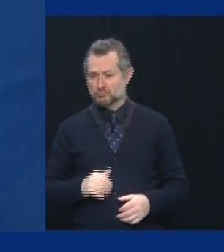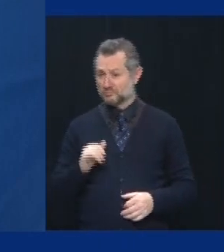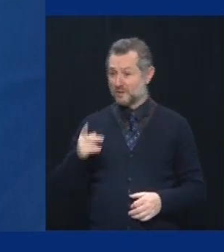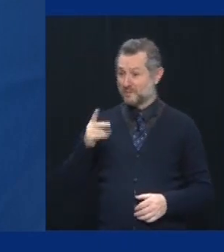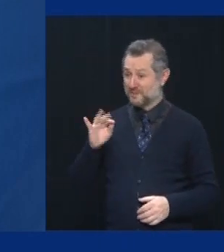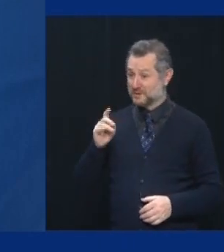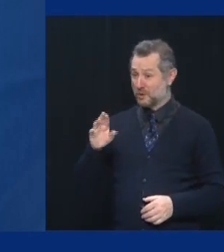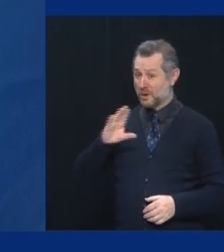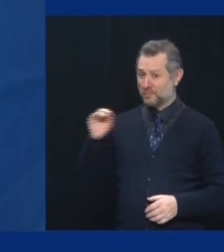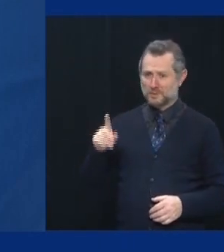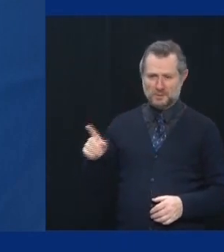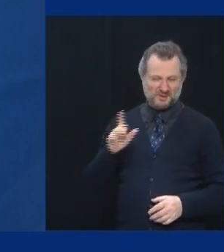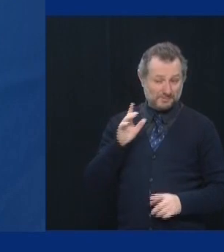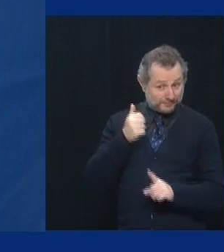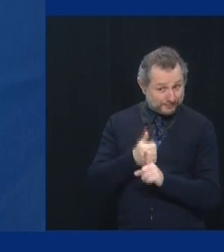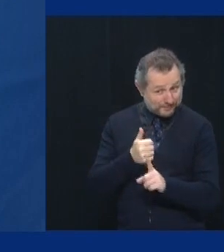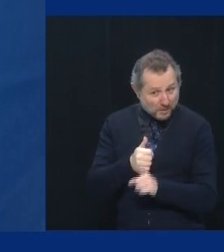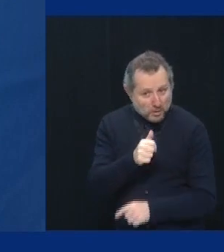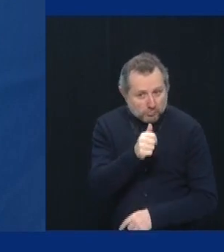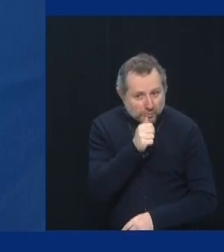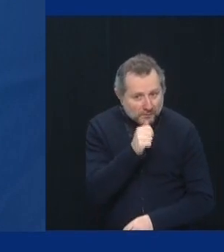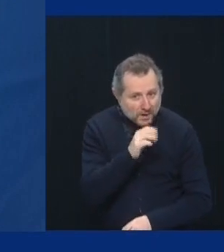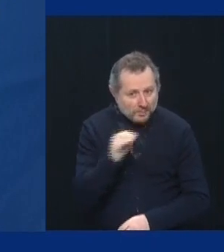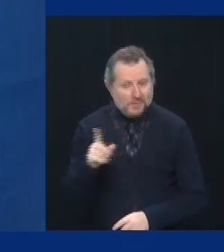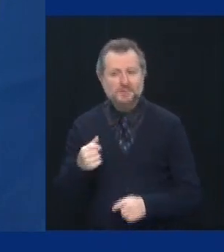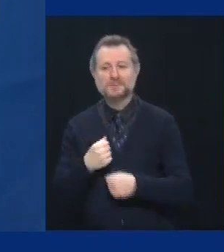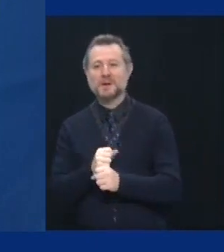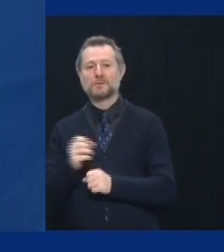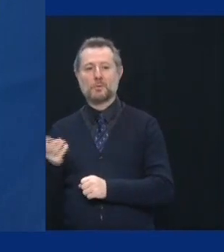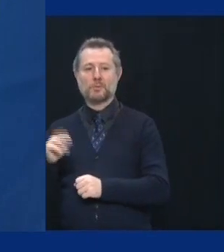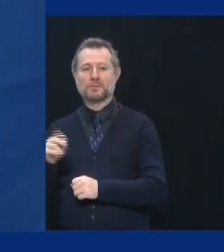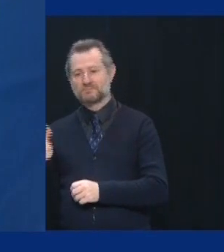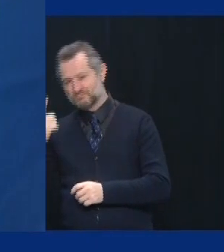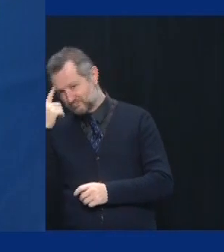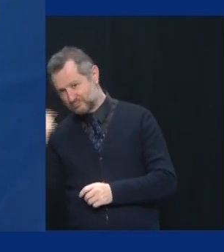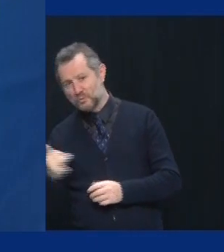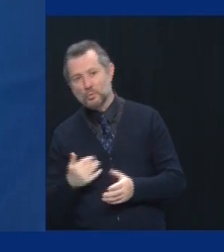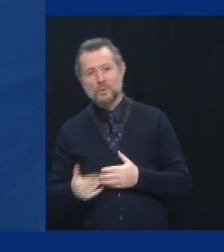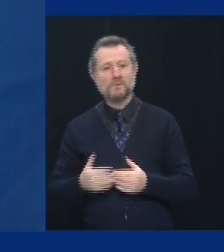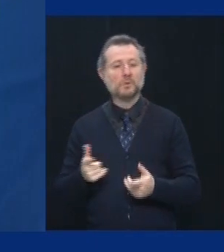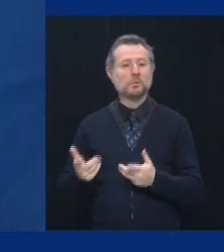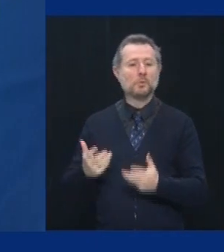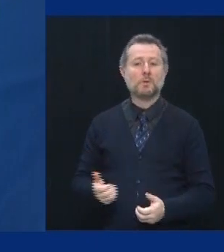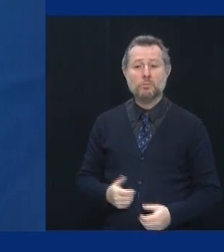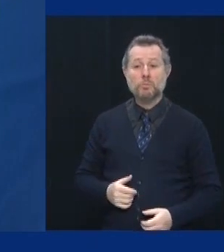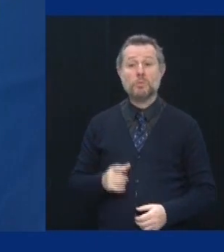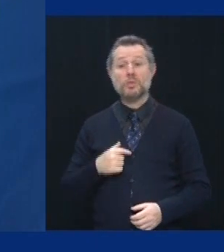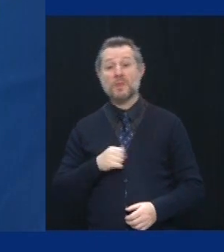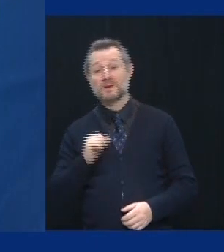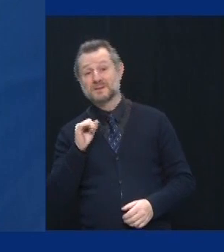CALLED OPERATION WARP SPEED WHERE THEY GAVE MONEY TO DRUG COMPANIES TO EXPEDITE THE